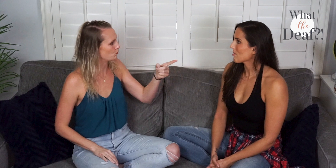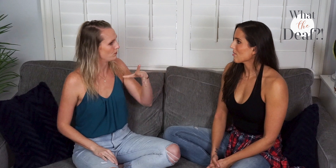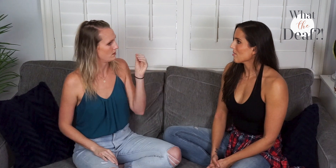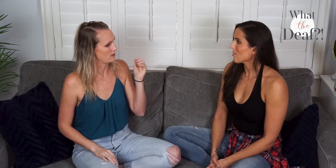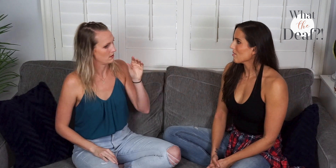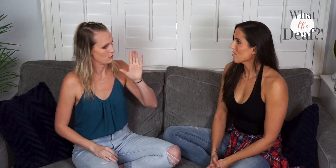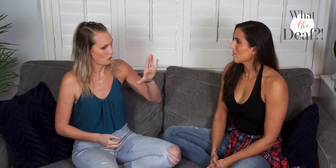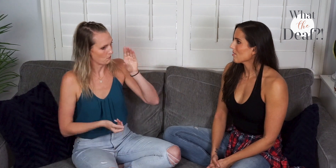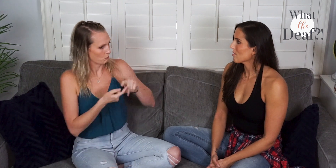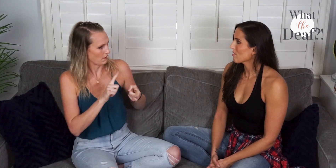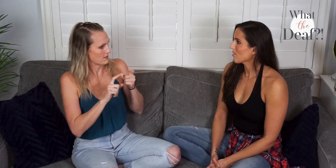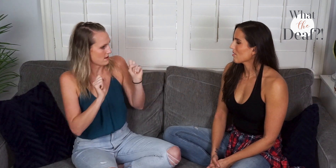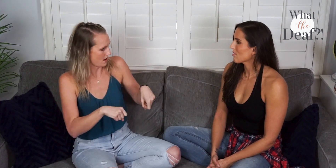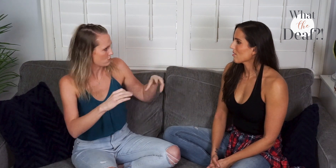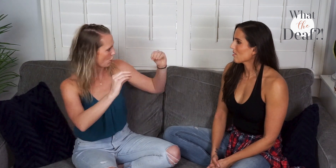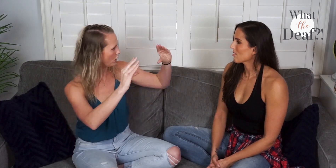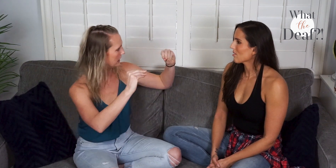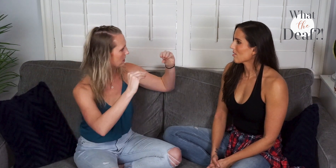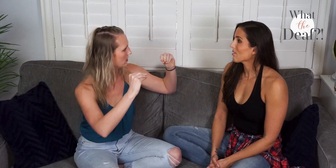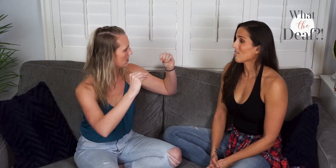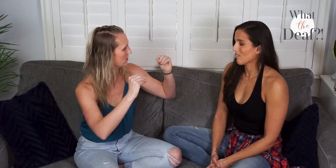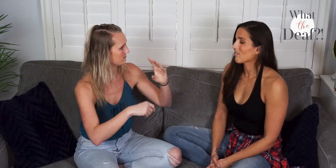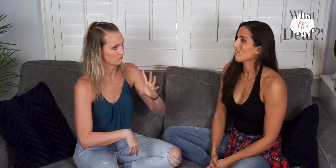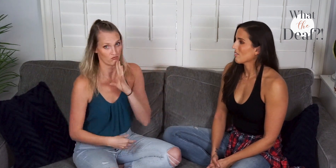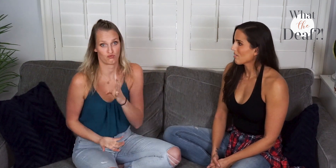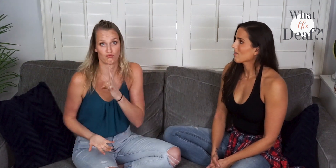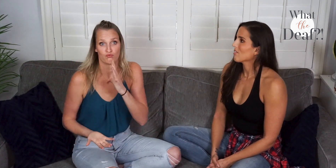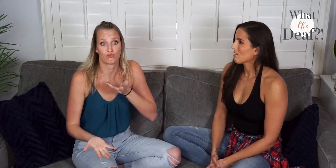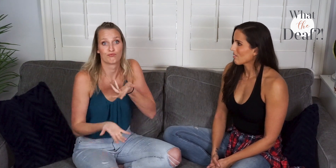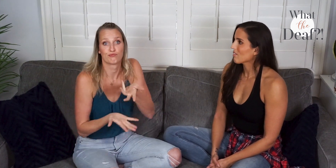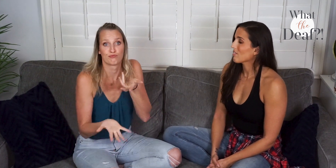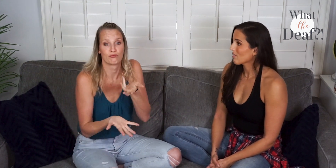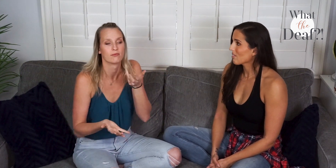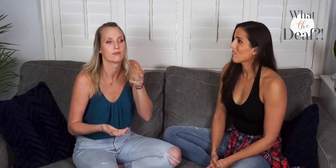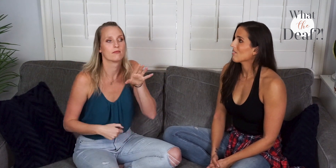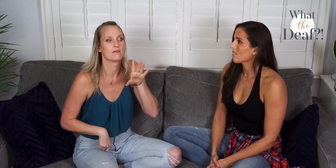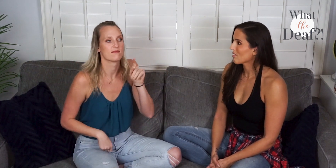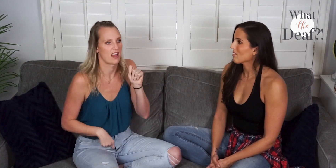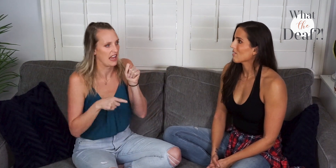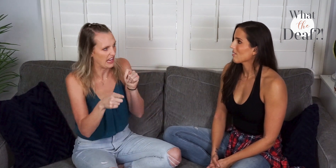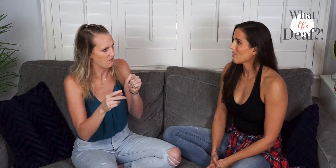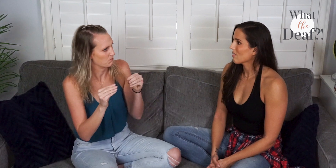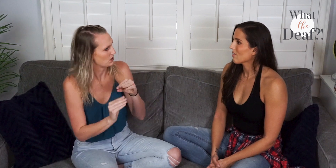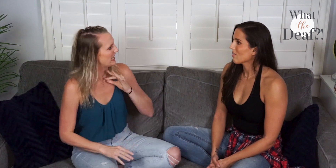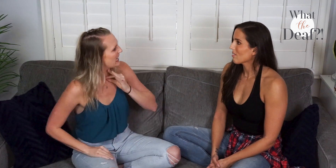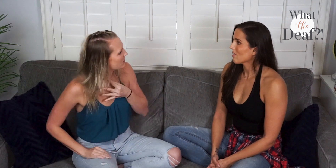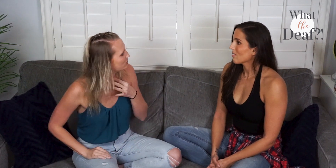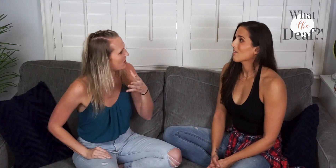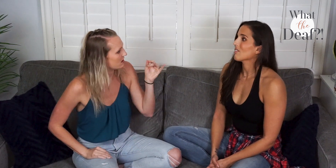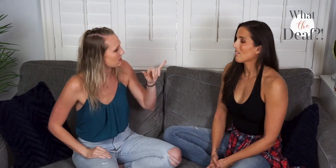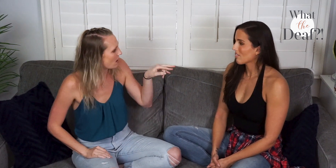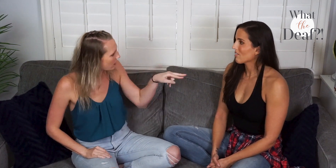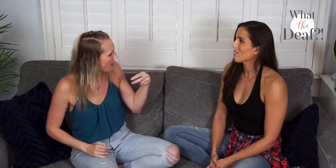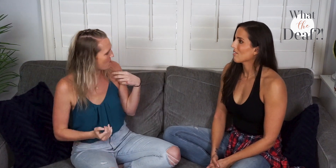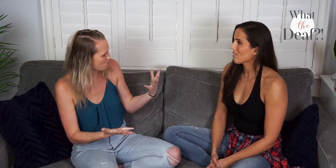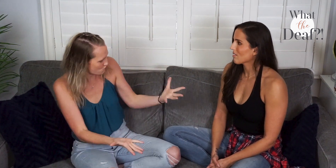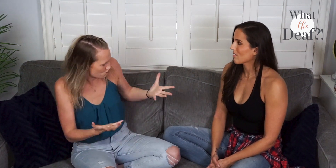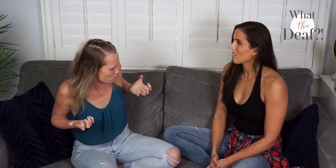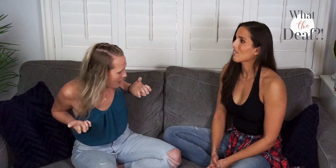Because you and your boyfriend, you guys can talk, you can speak to each other, but he is more curious and he's like, you know what?